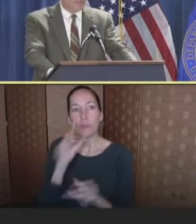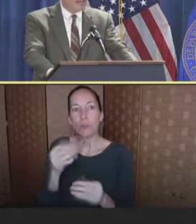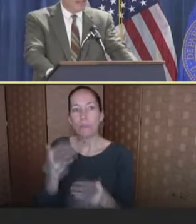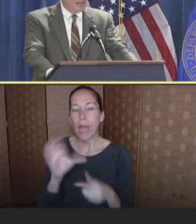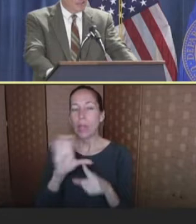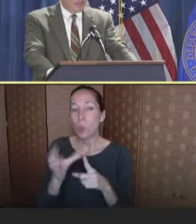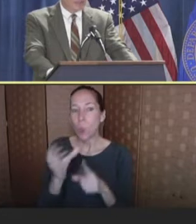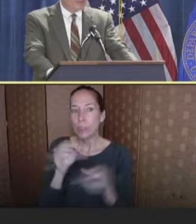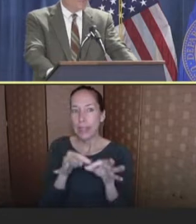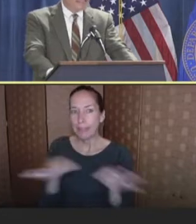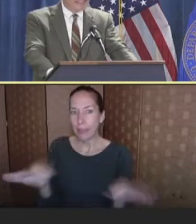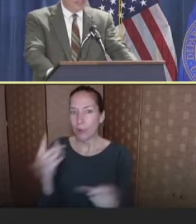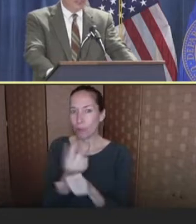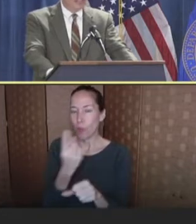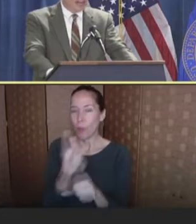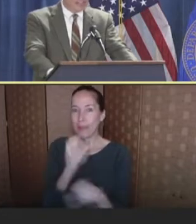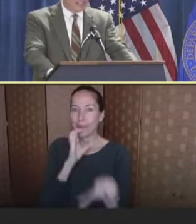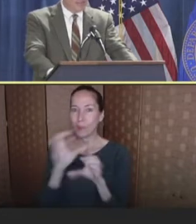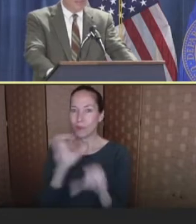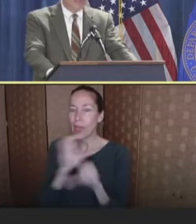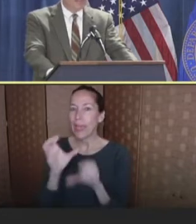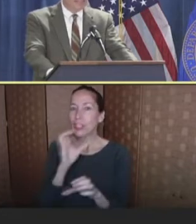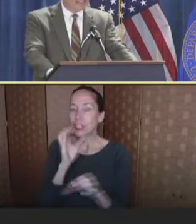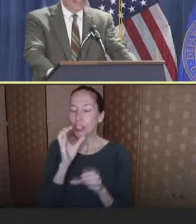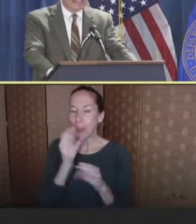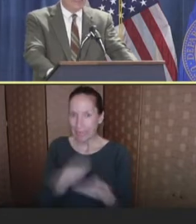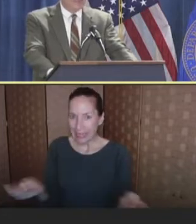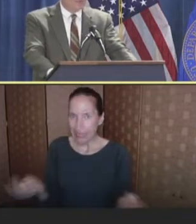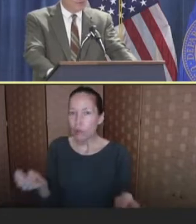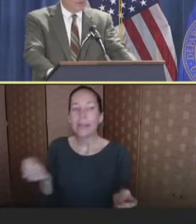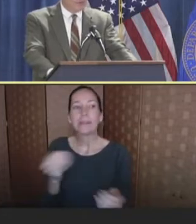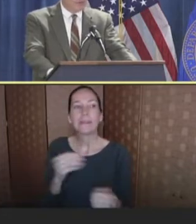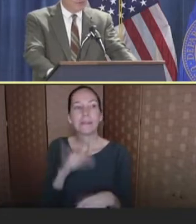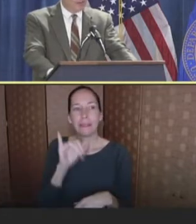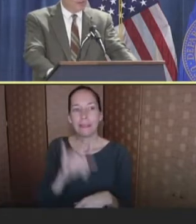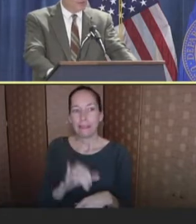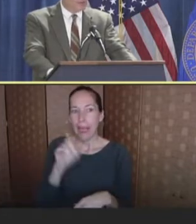Materials should be tailored, content specific, and tested to ensure that they're useful to